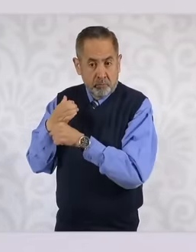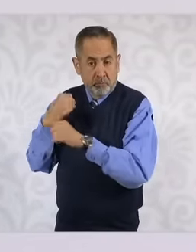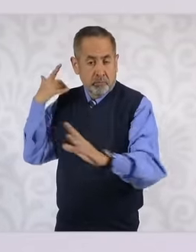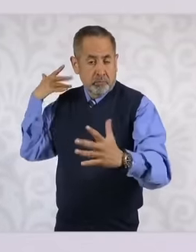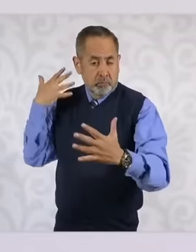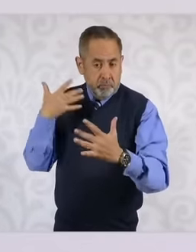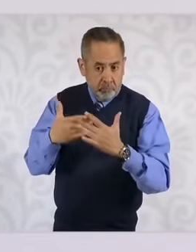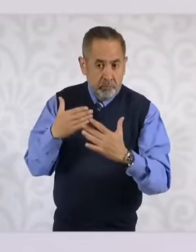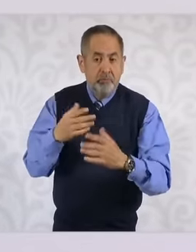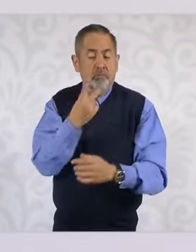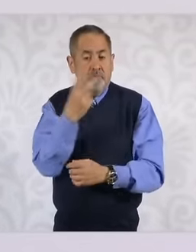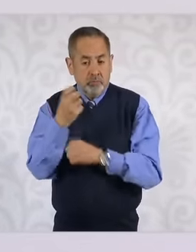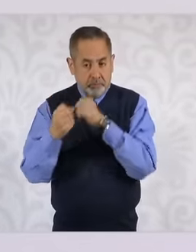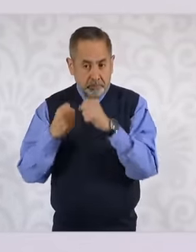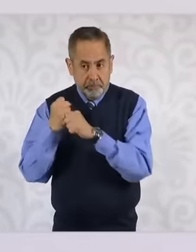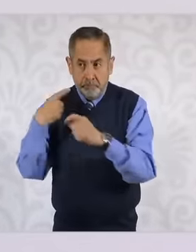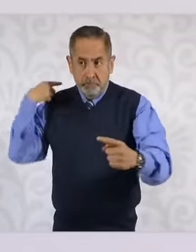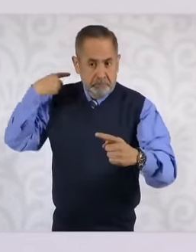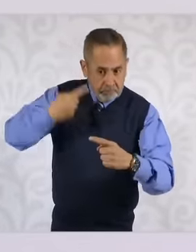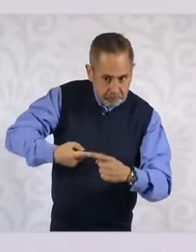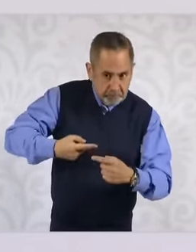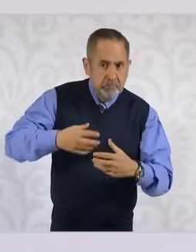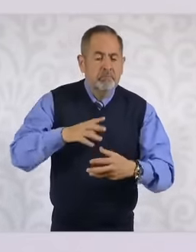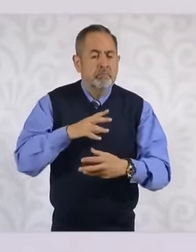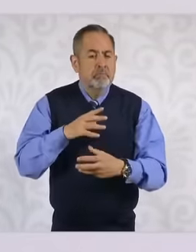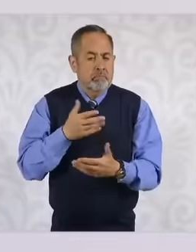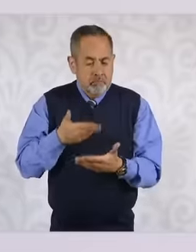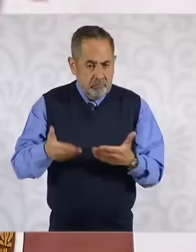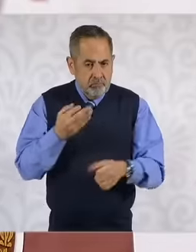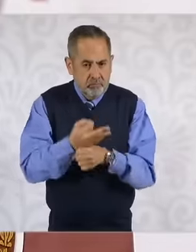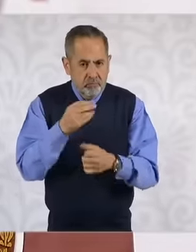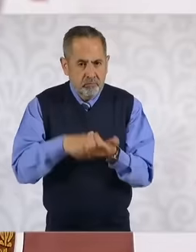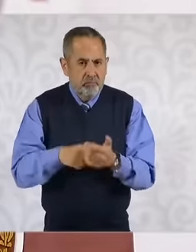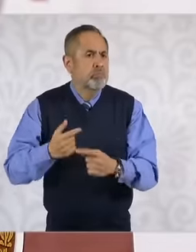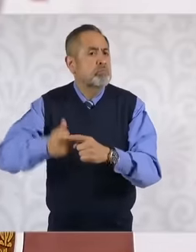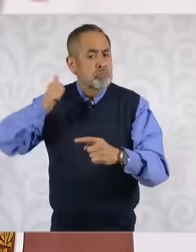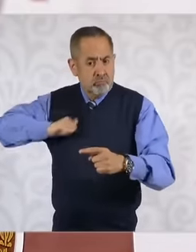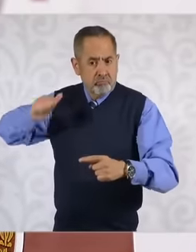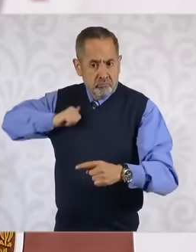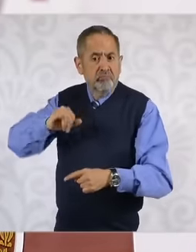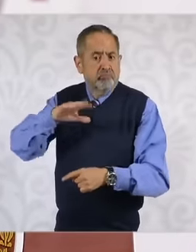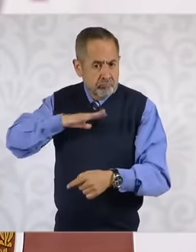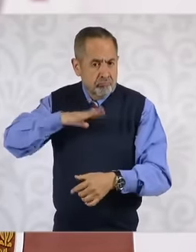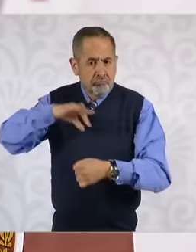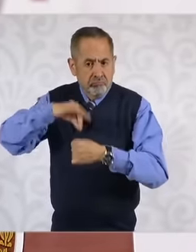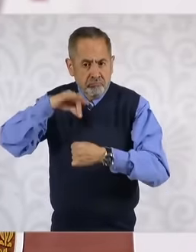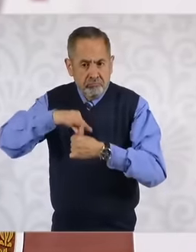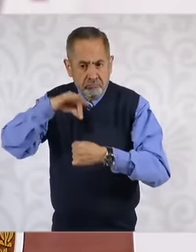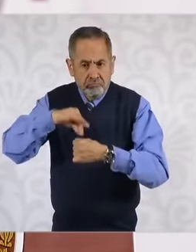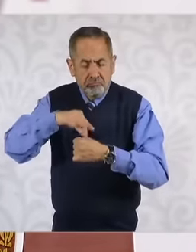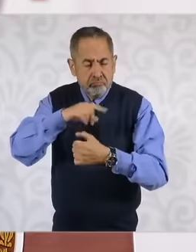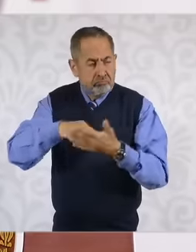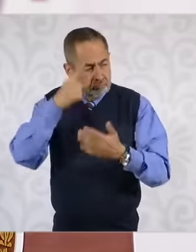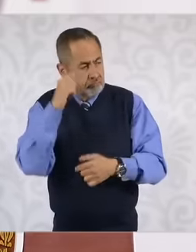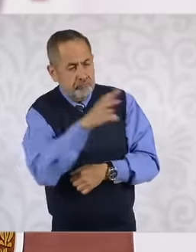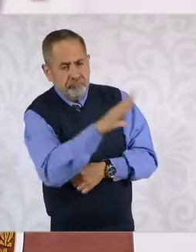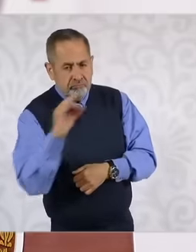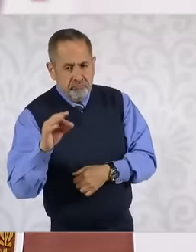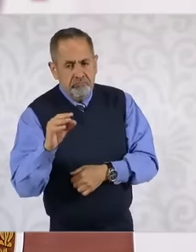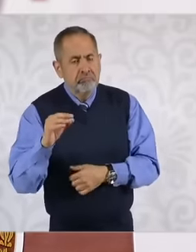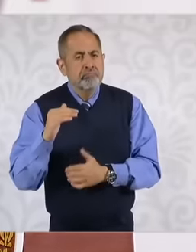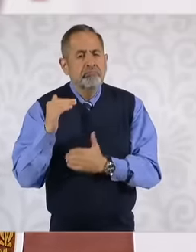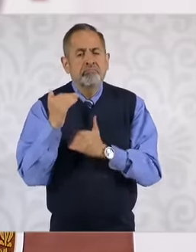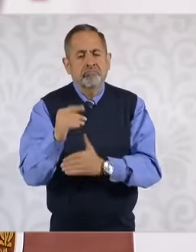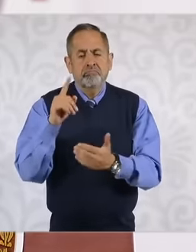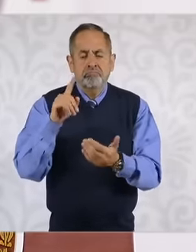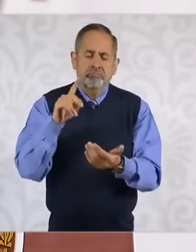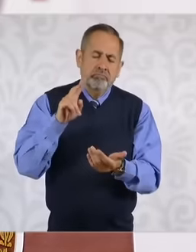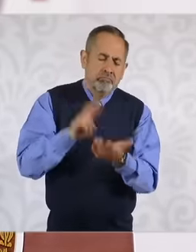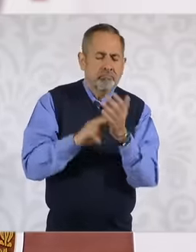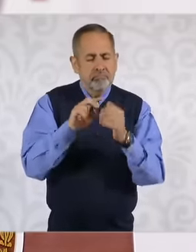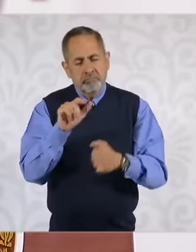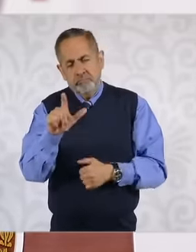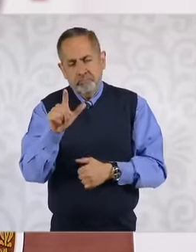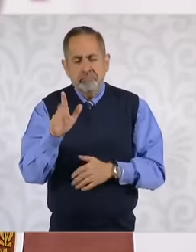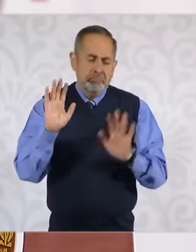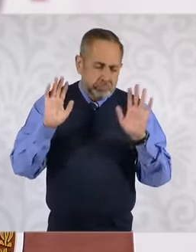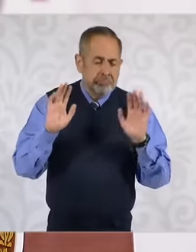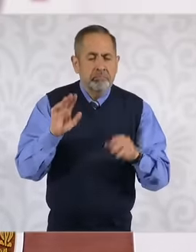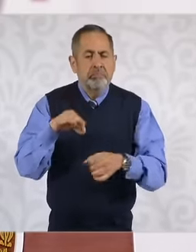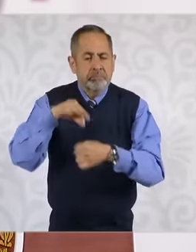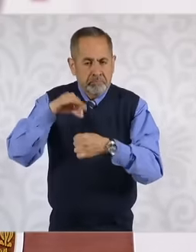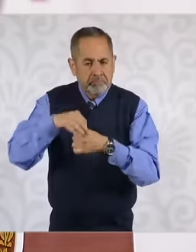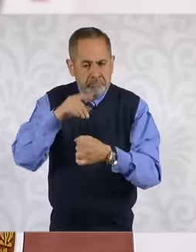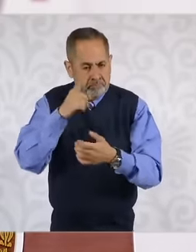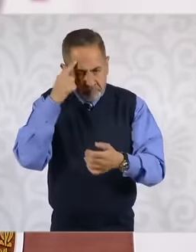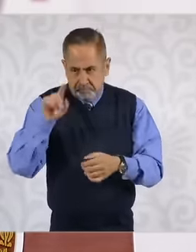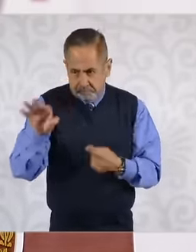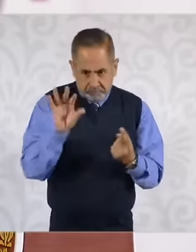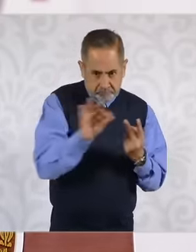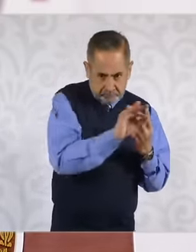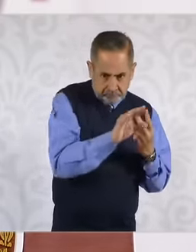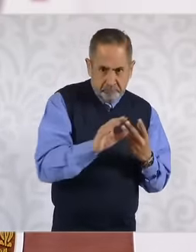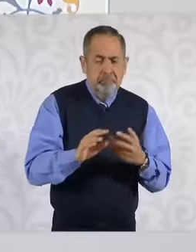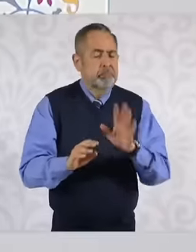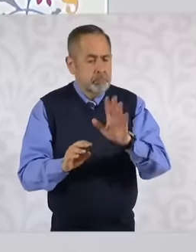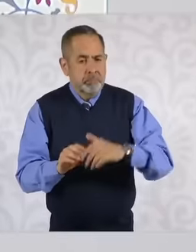election Although it was indirect until 1900 17 of the executive and the legislative and she said the best